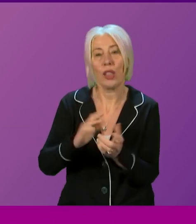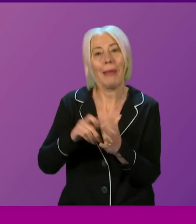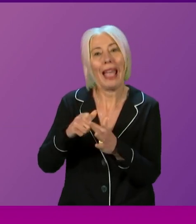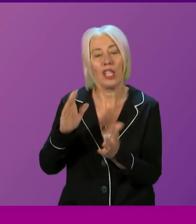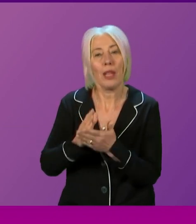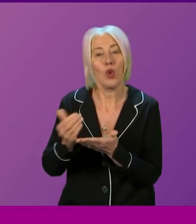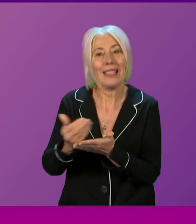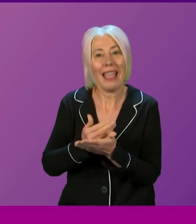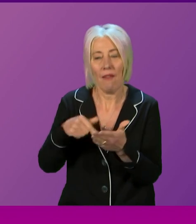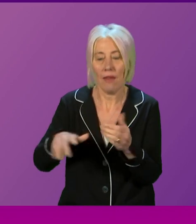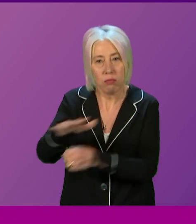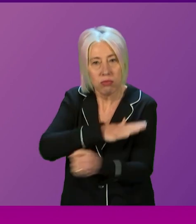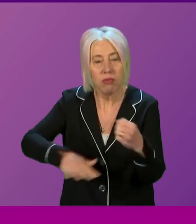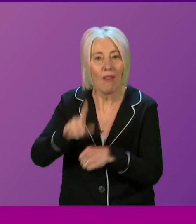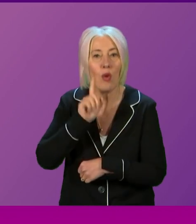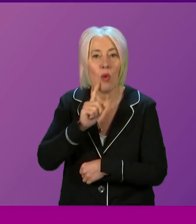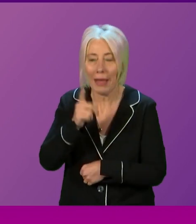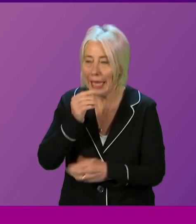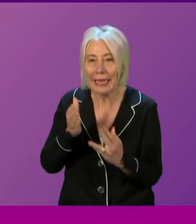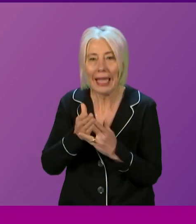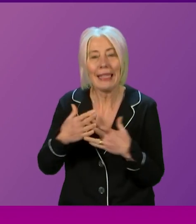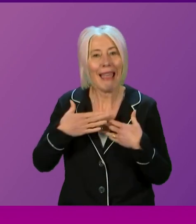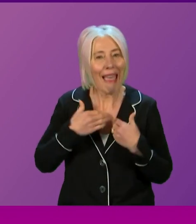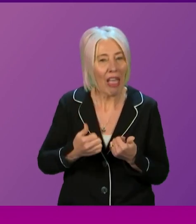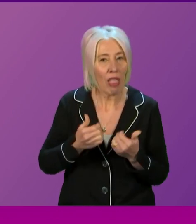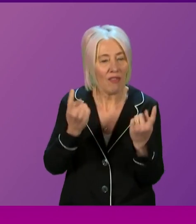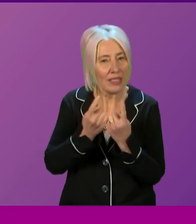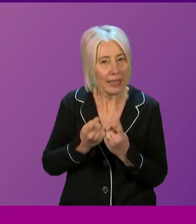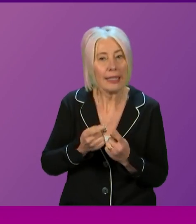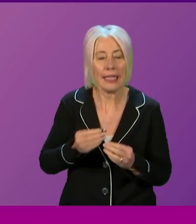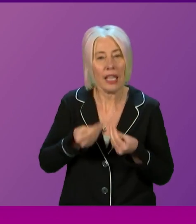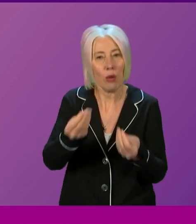access for women in Scotland to healthcare facilities that provide abortion services